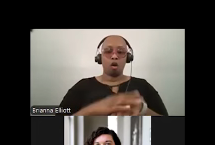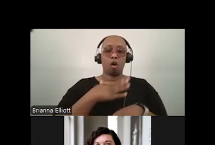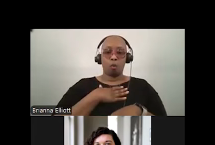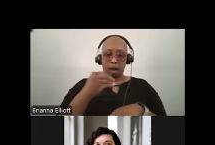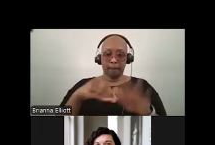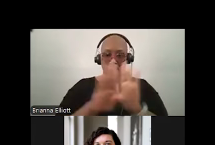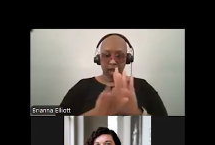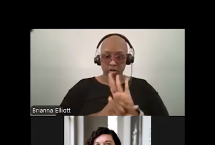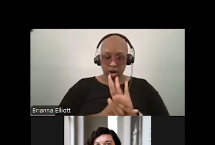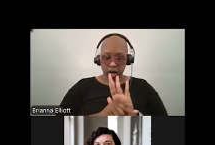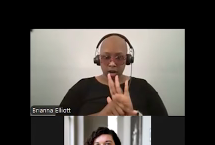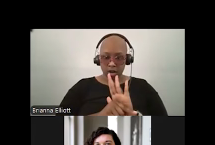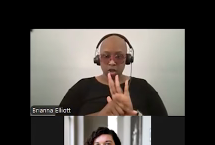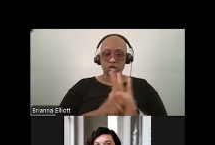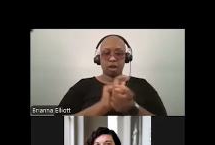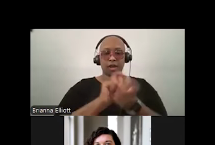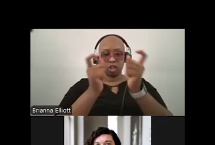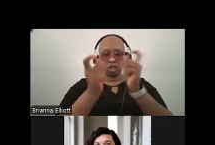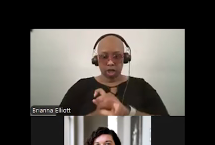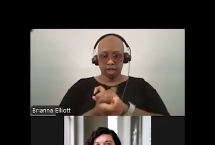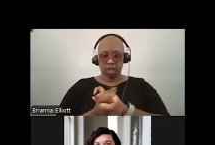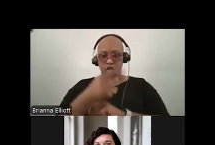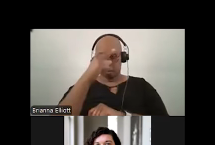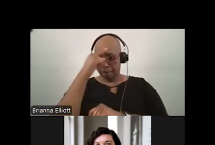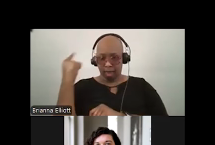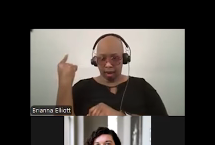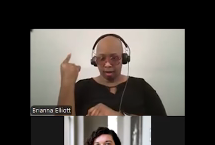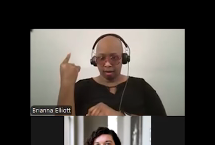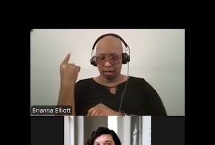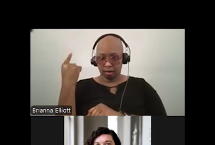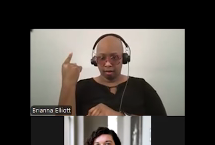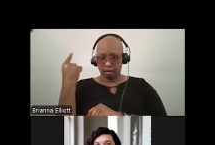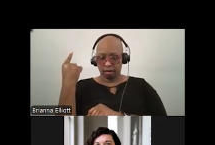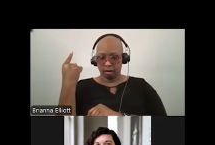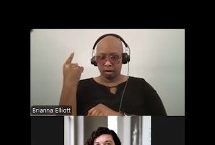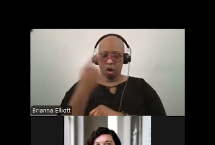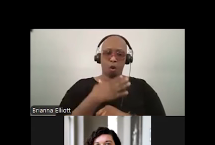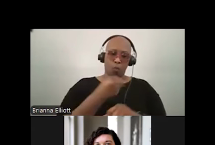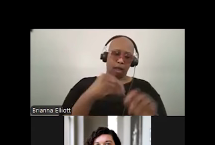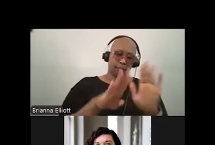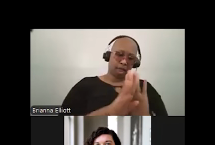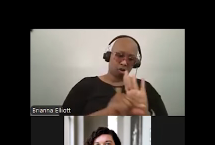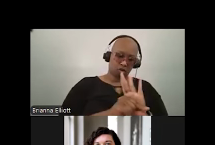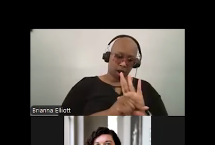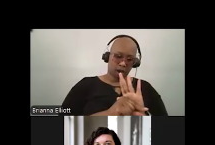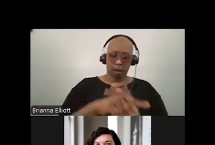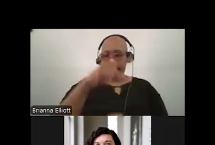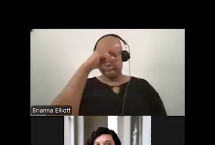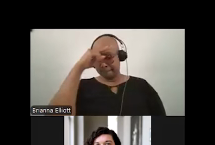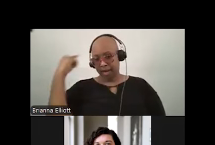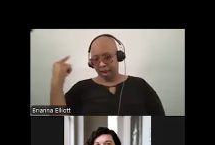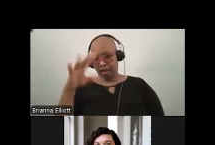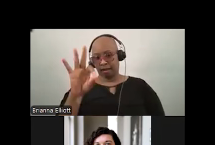and change this to black. White background, black um font is often the easiest unless you